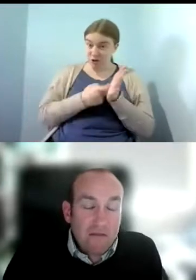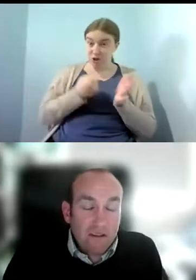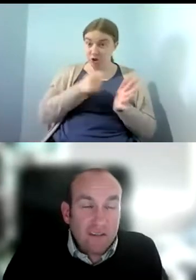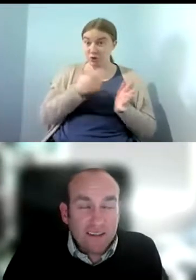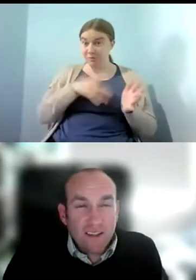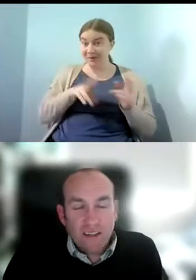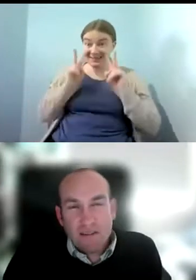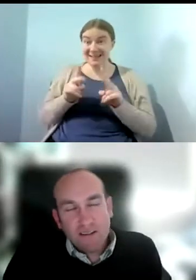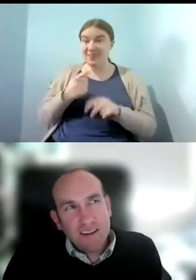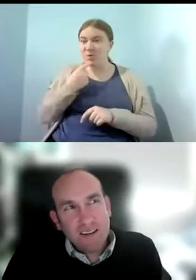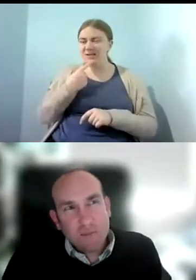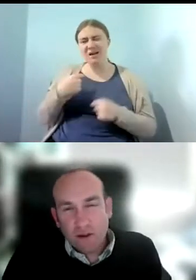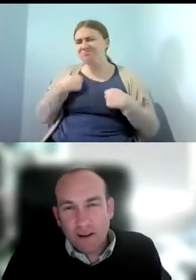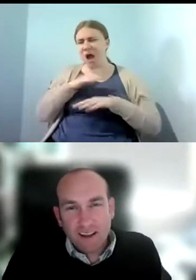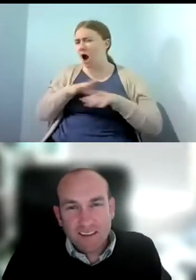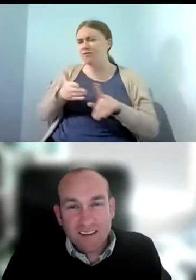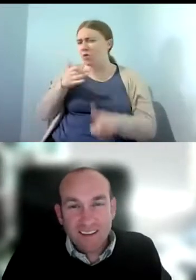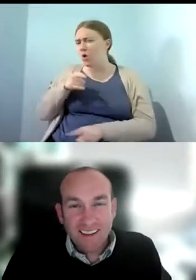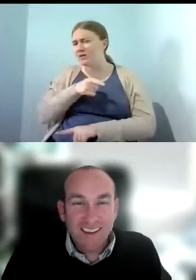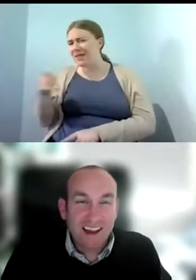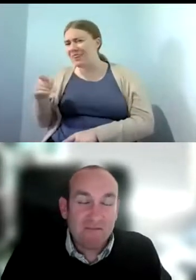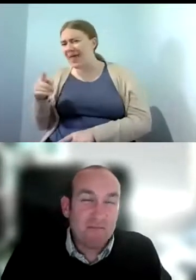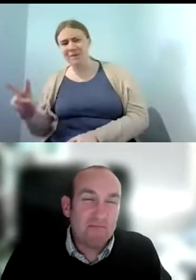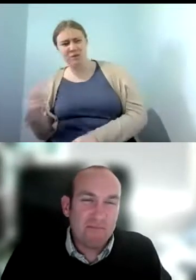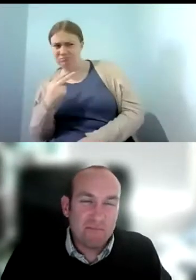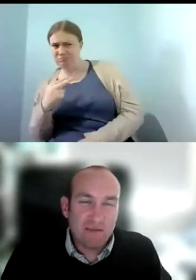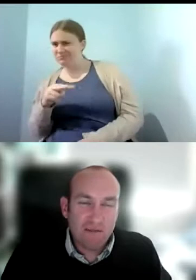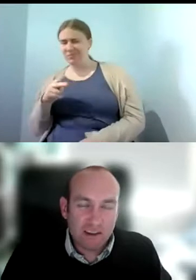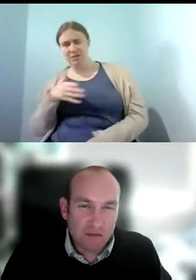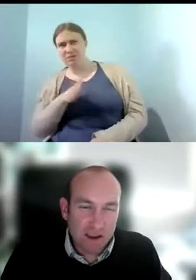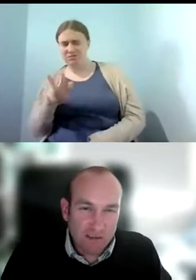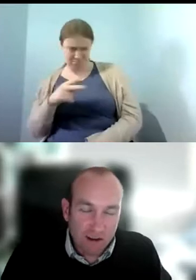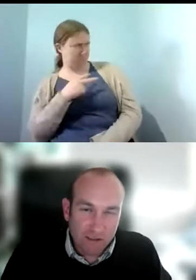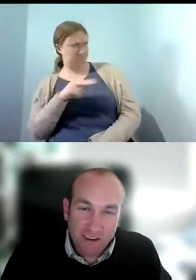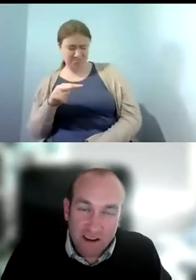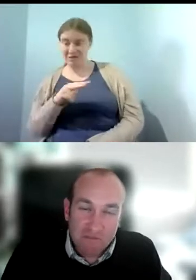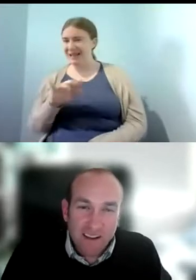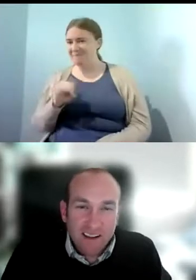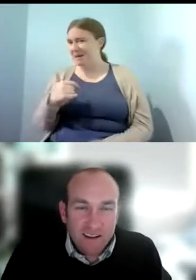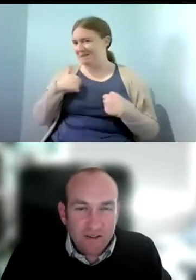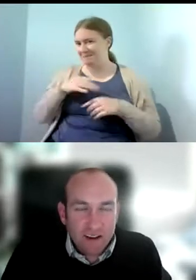noticed that they've noticed but that doesn't that might be a reflection on me rather than the fish